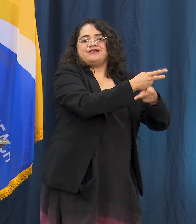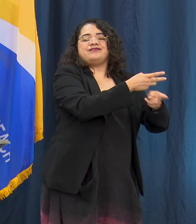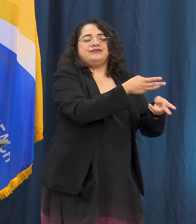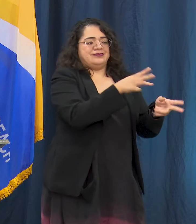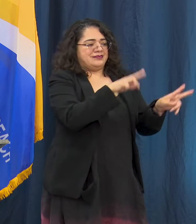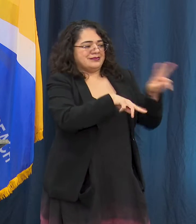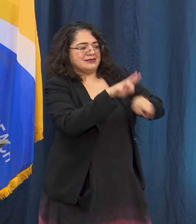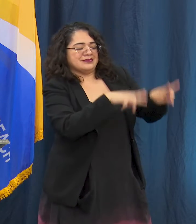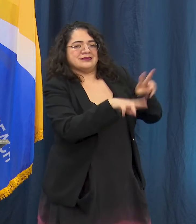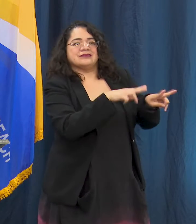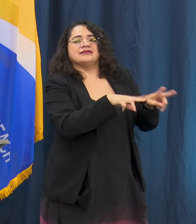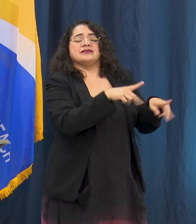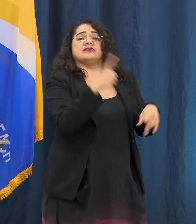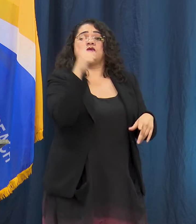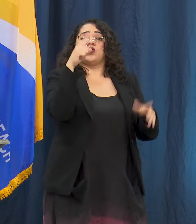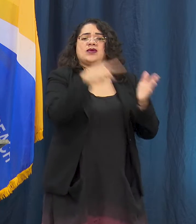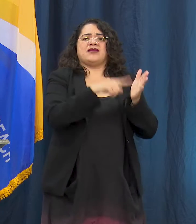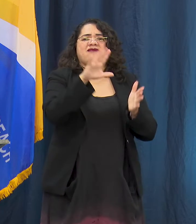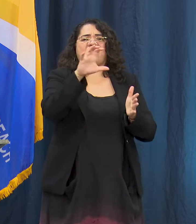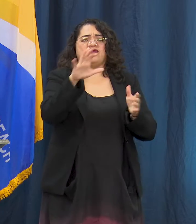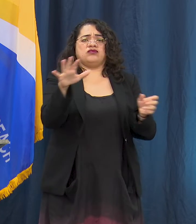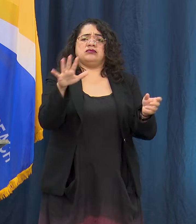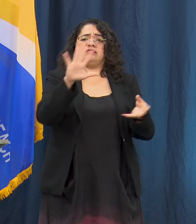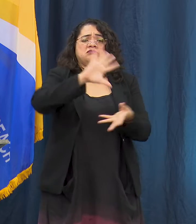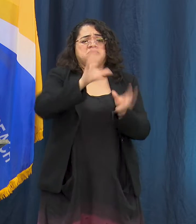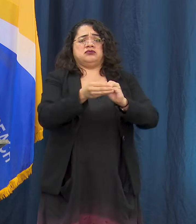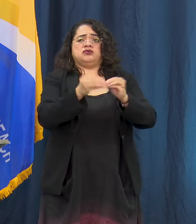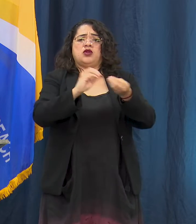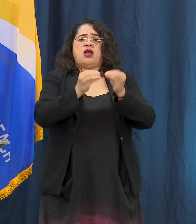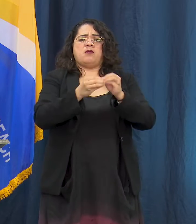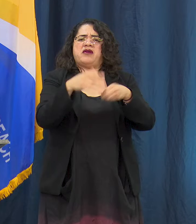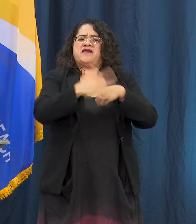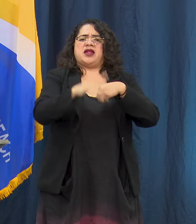now. So 1500 beds total with an additional ability to search